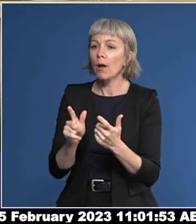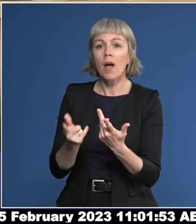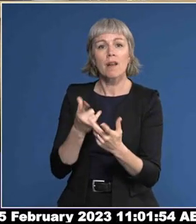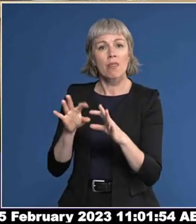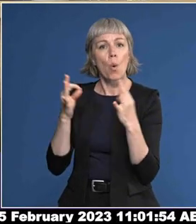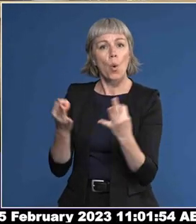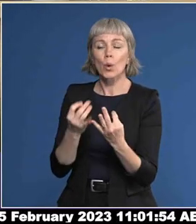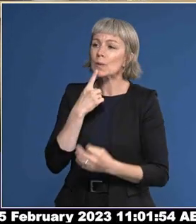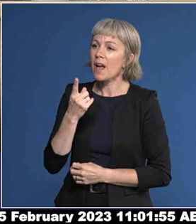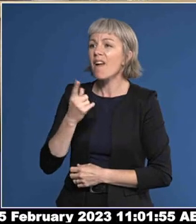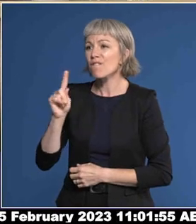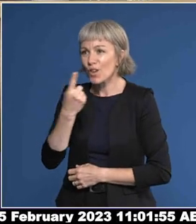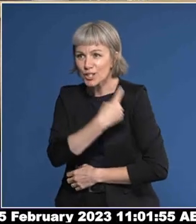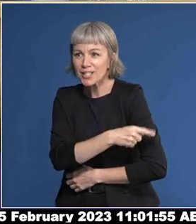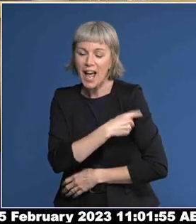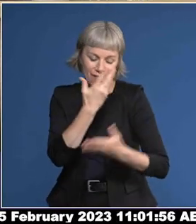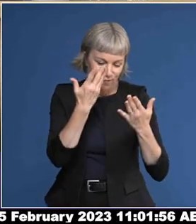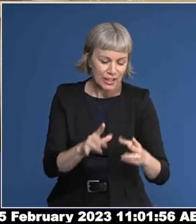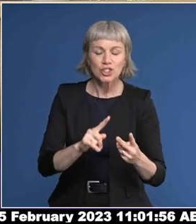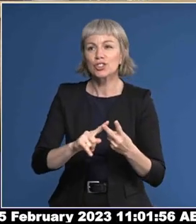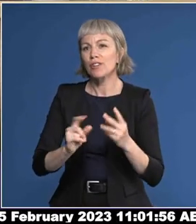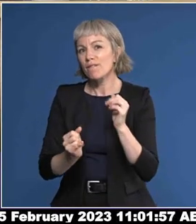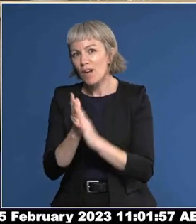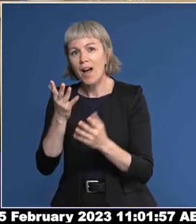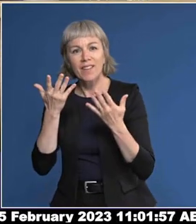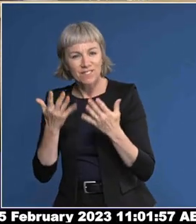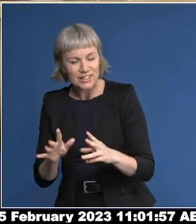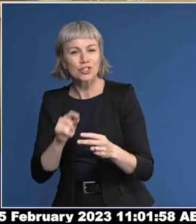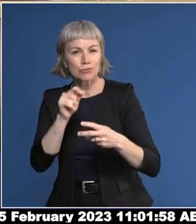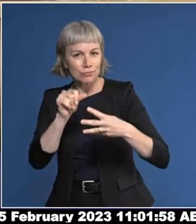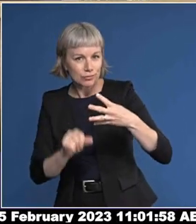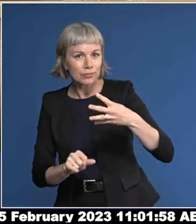you just accept that as part of a portability scheme or would you say, "There's